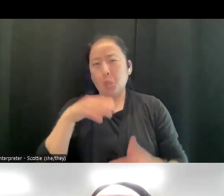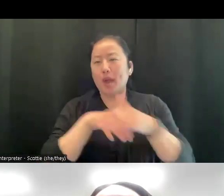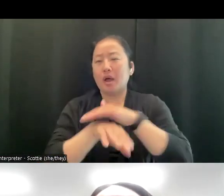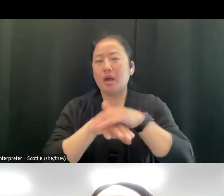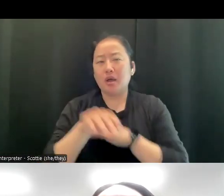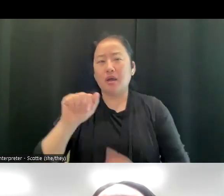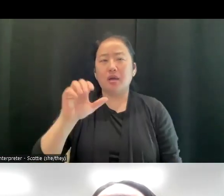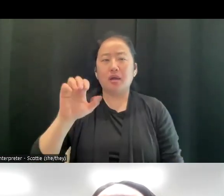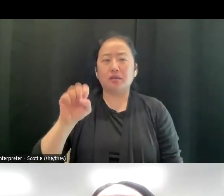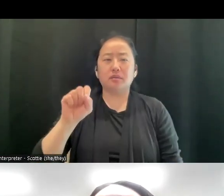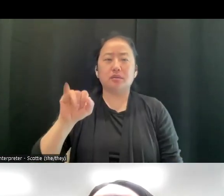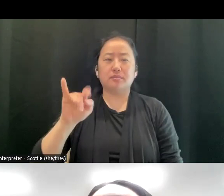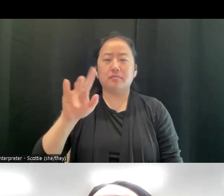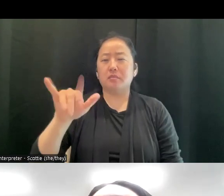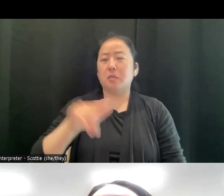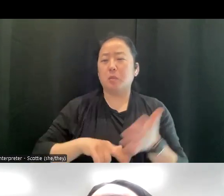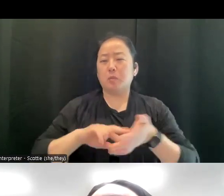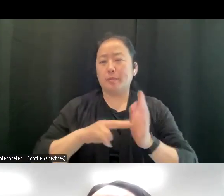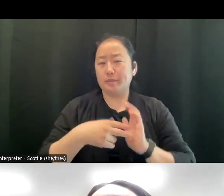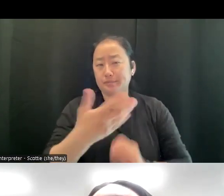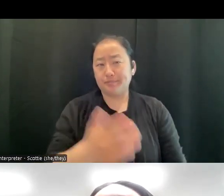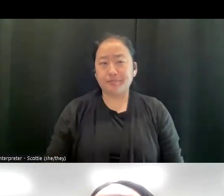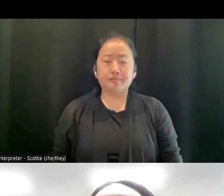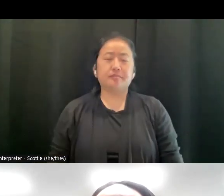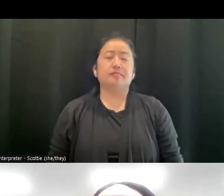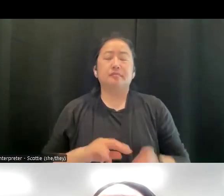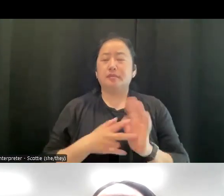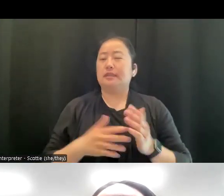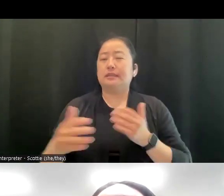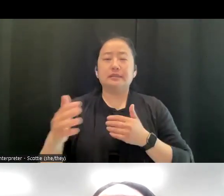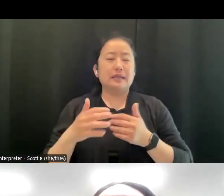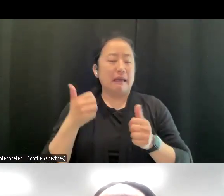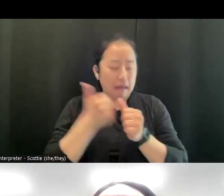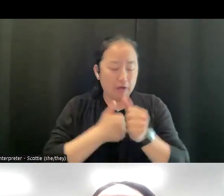but just -- it's every person regardless of their disability is afforded the opportunity